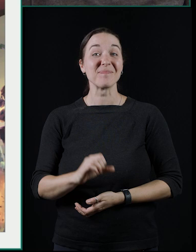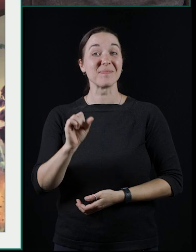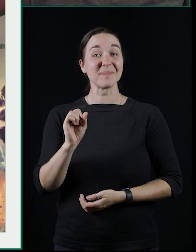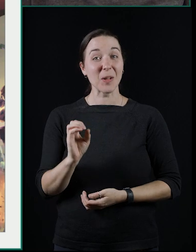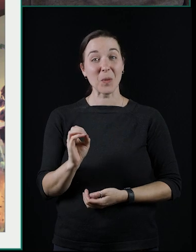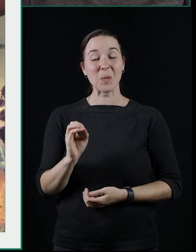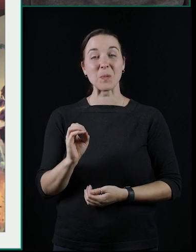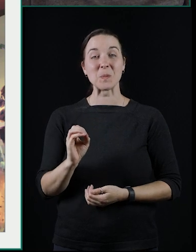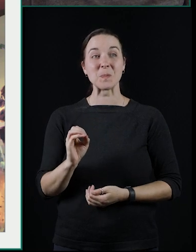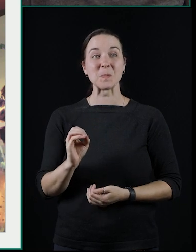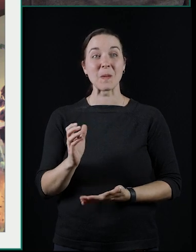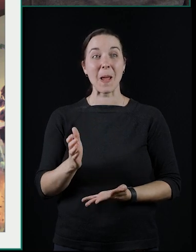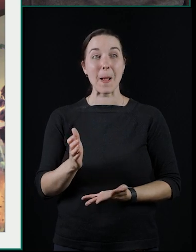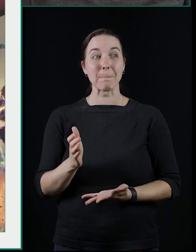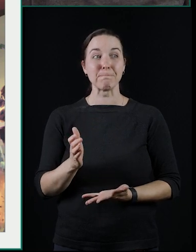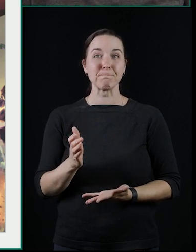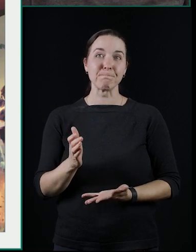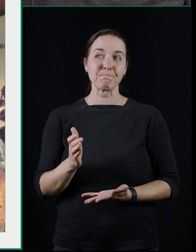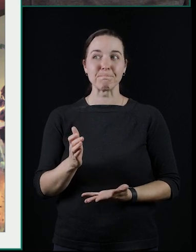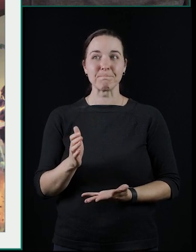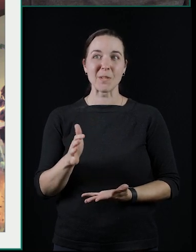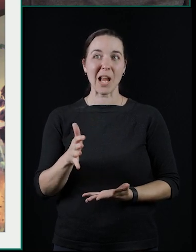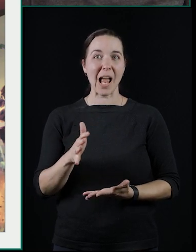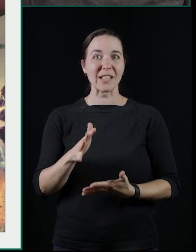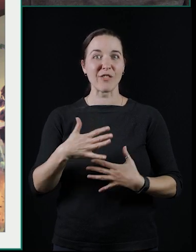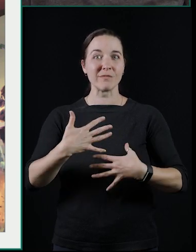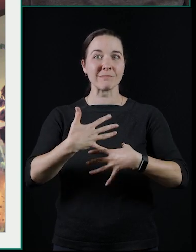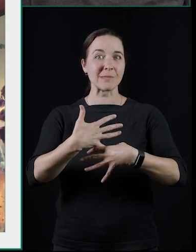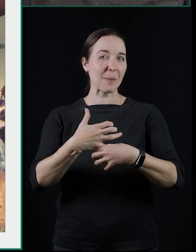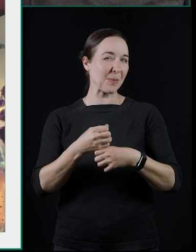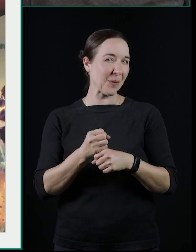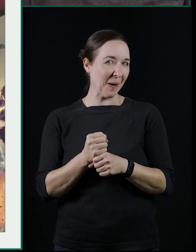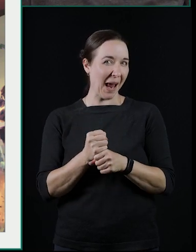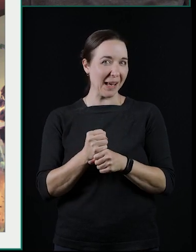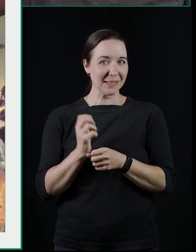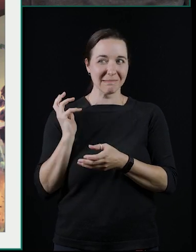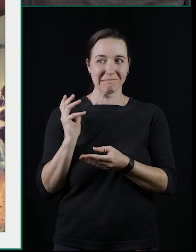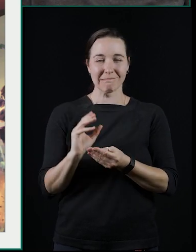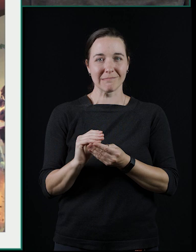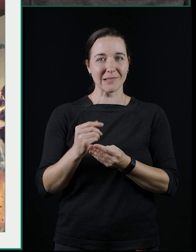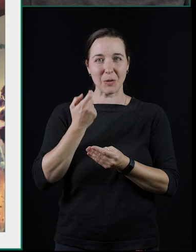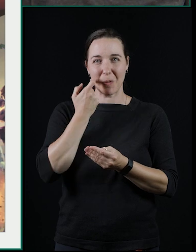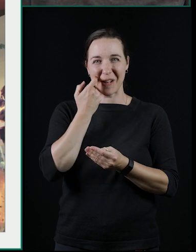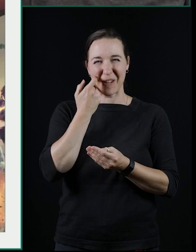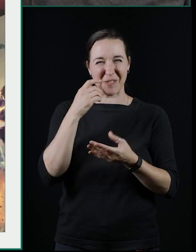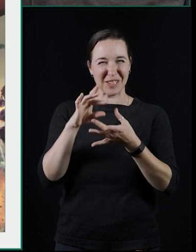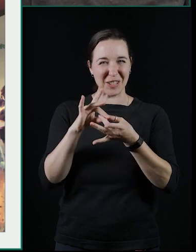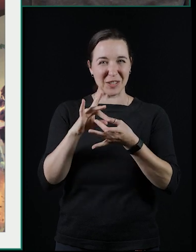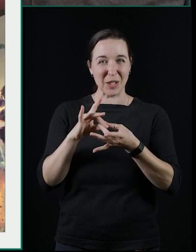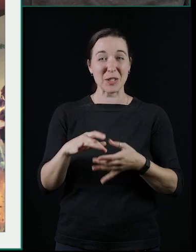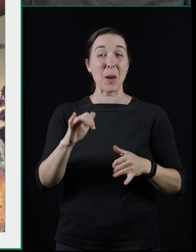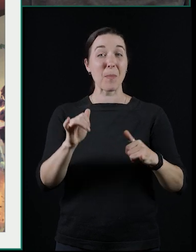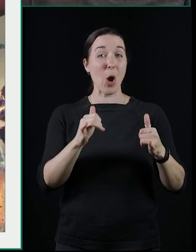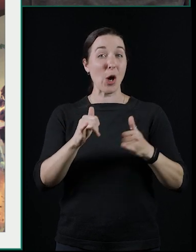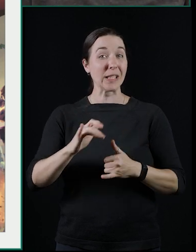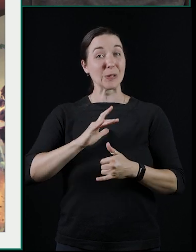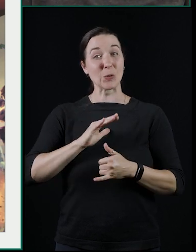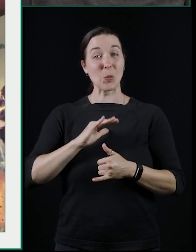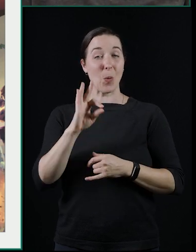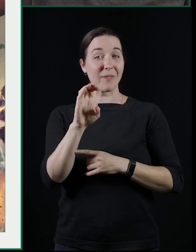So, to kind of sum up what I talked about today, Party's cool features.